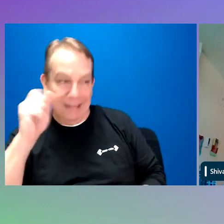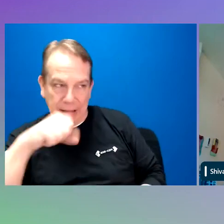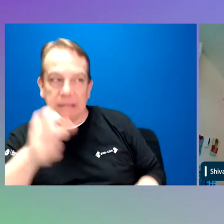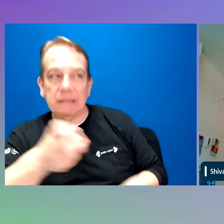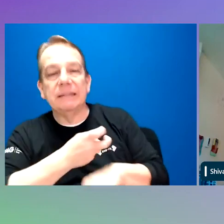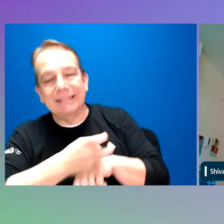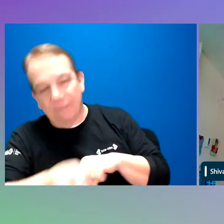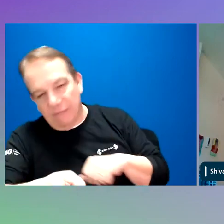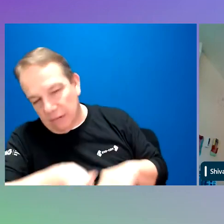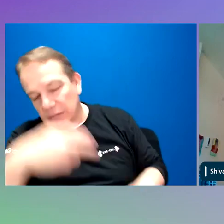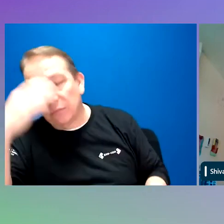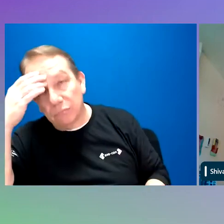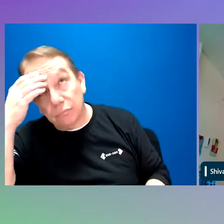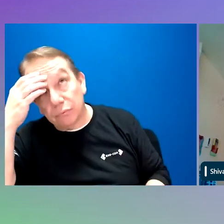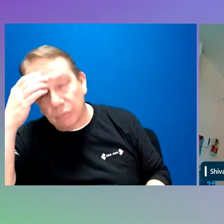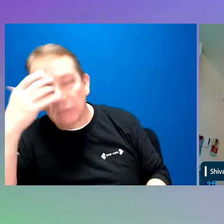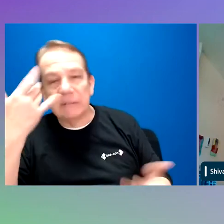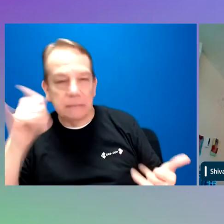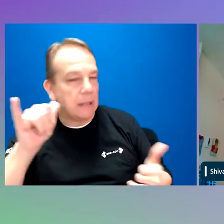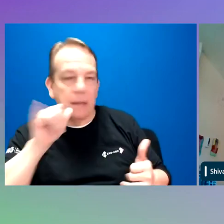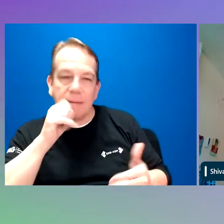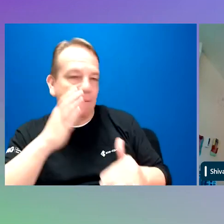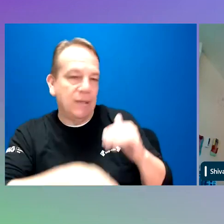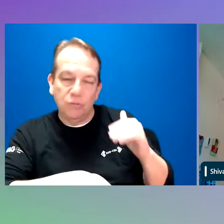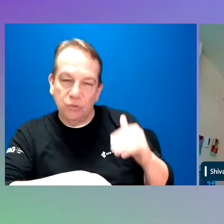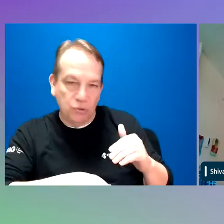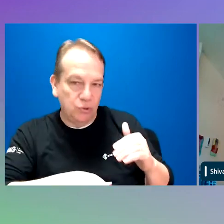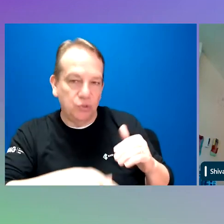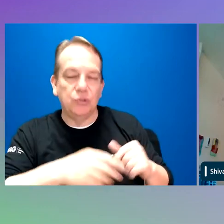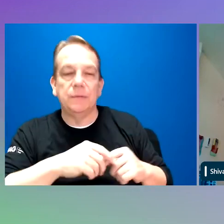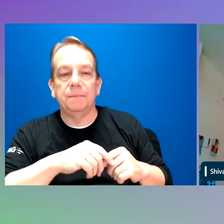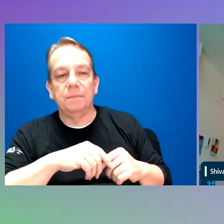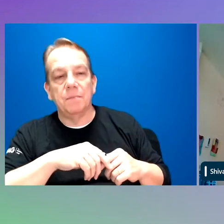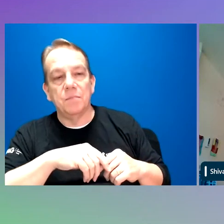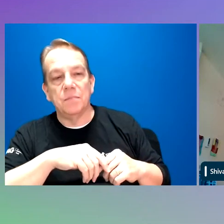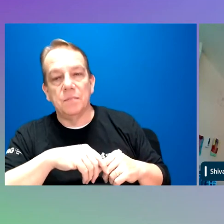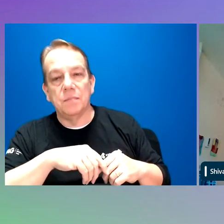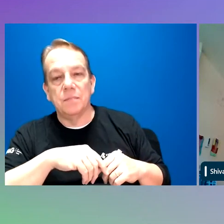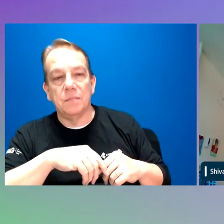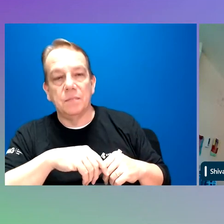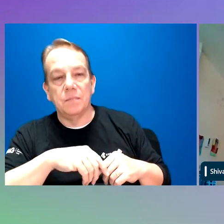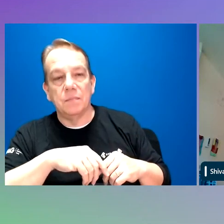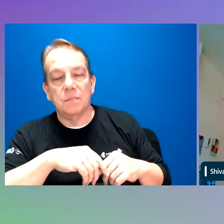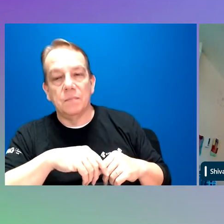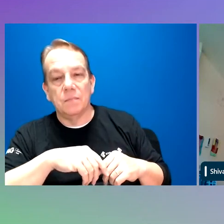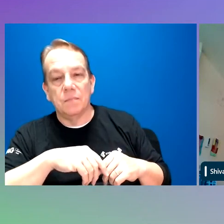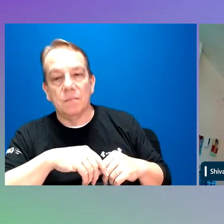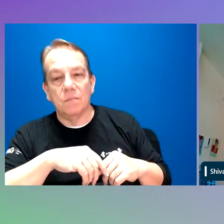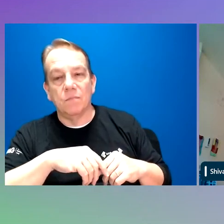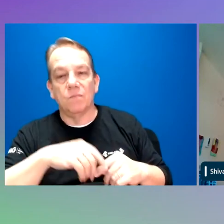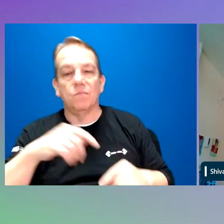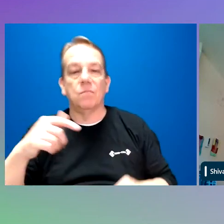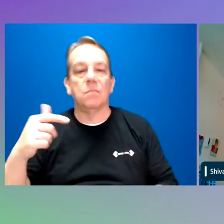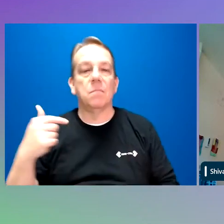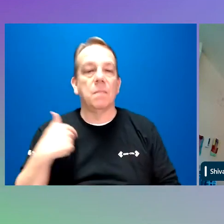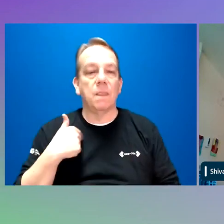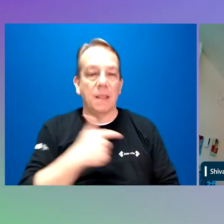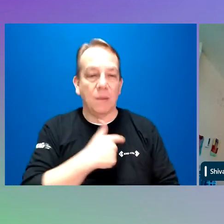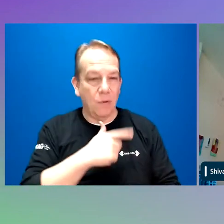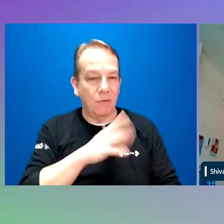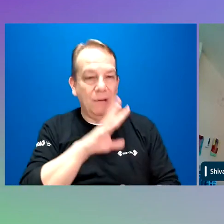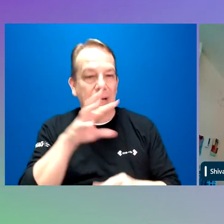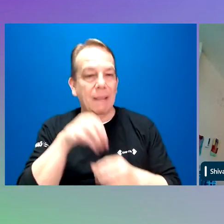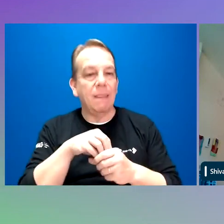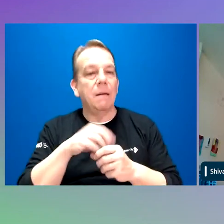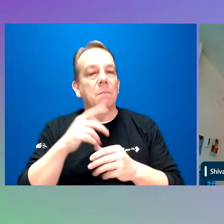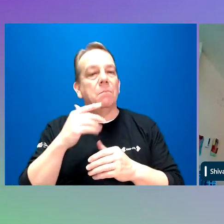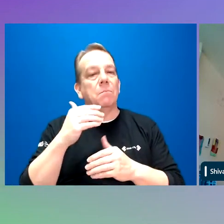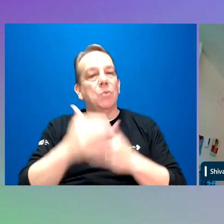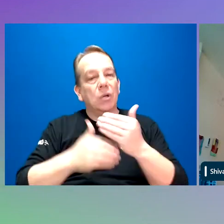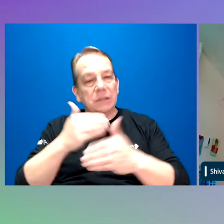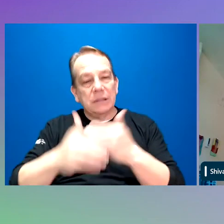progress. Um um, so we are in